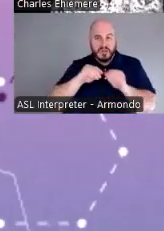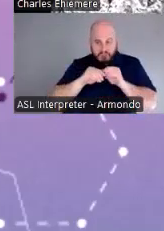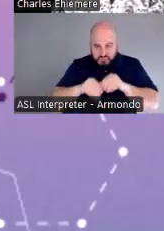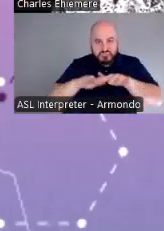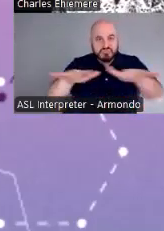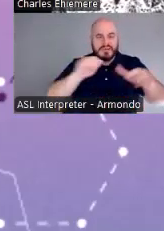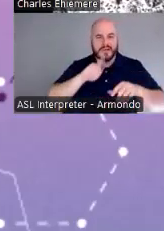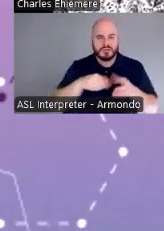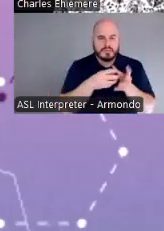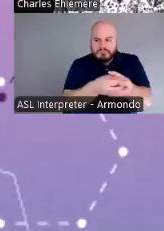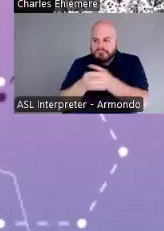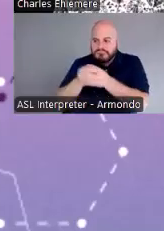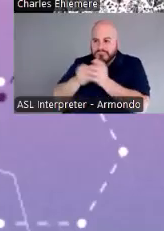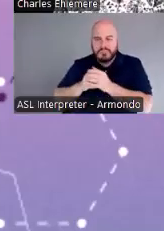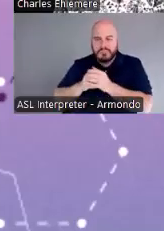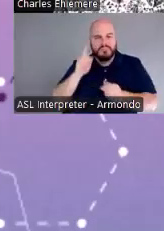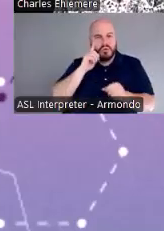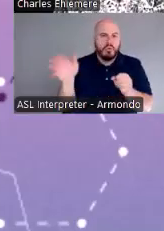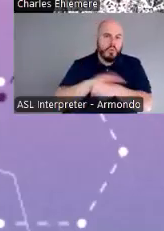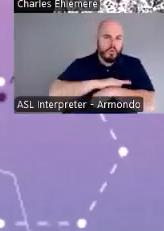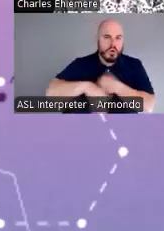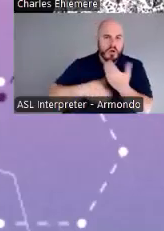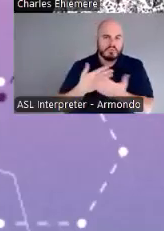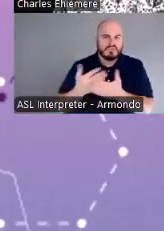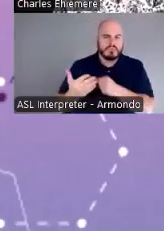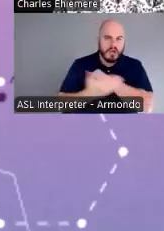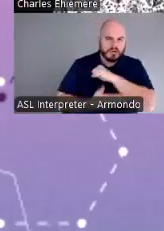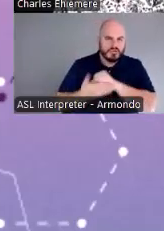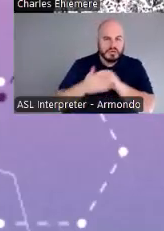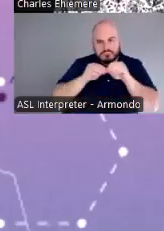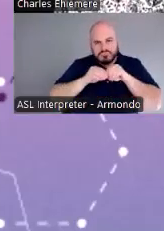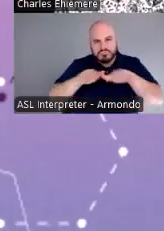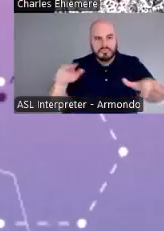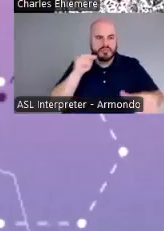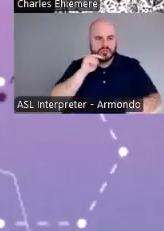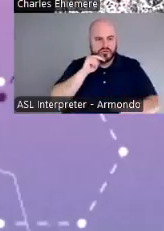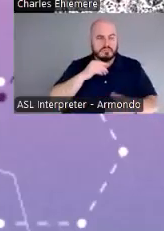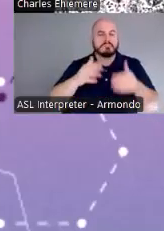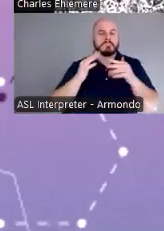we can see the changes, and if this is done in a large scale,